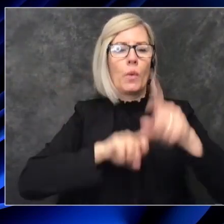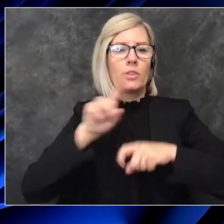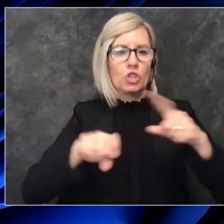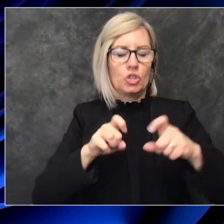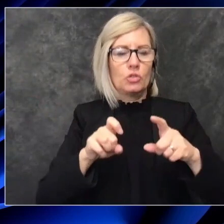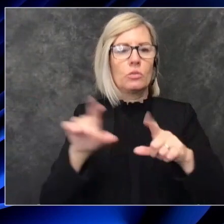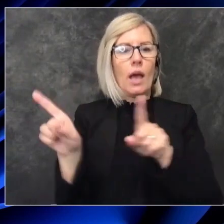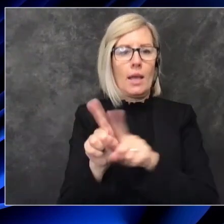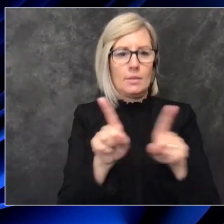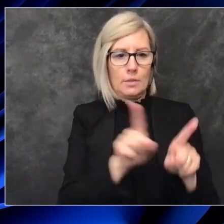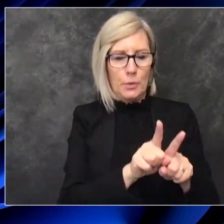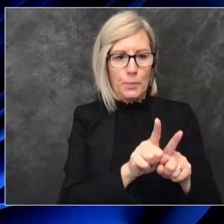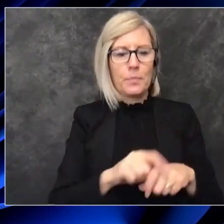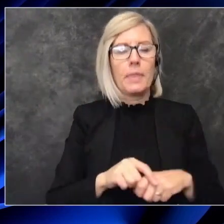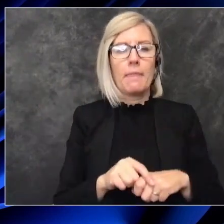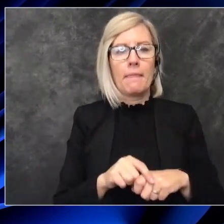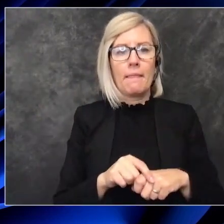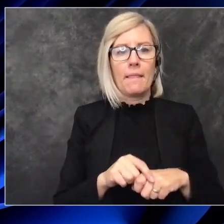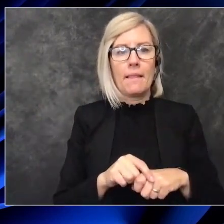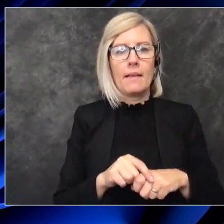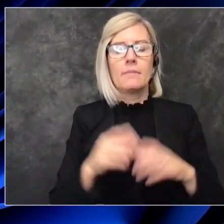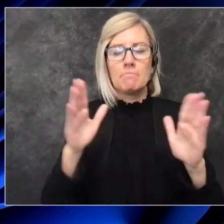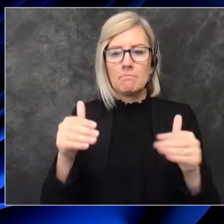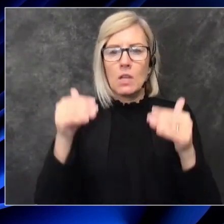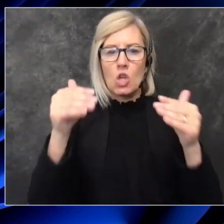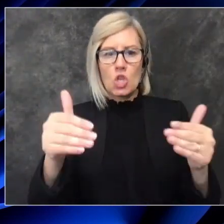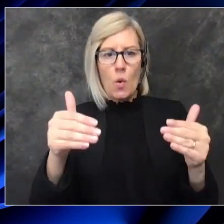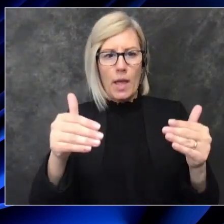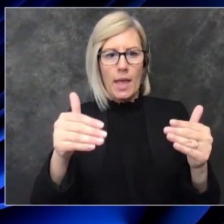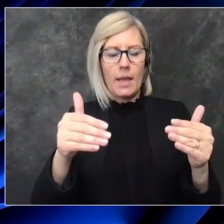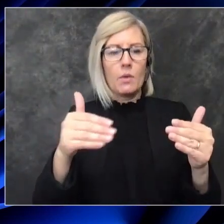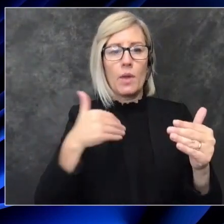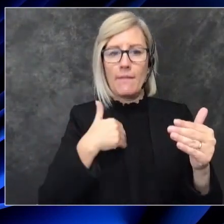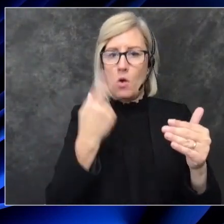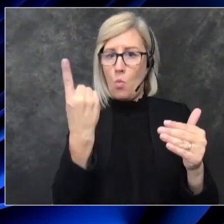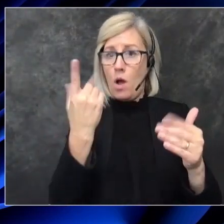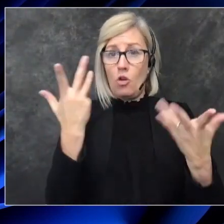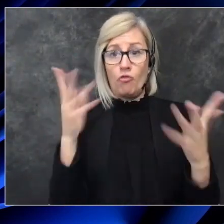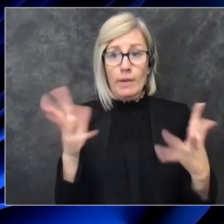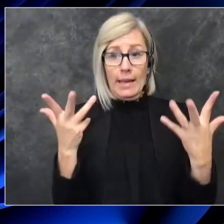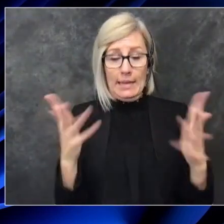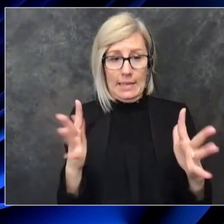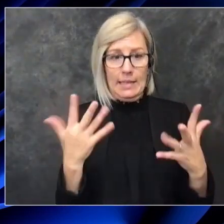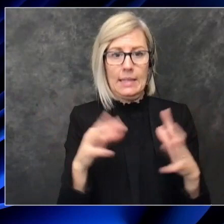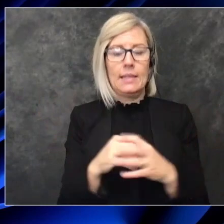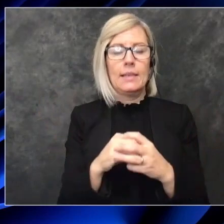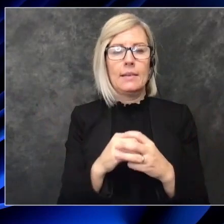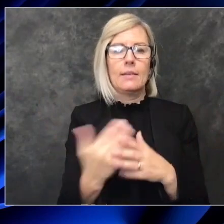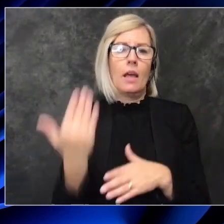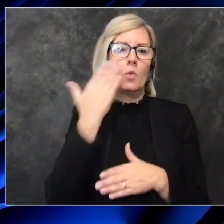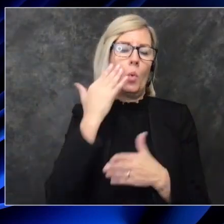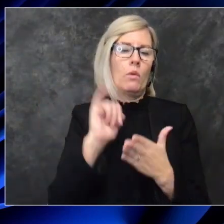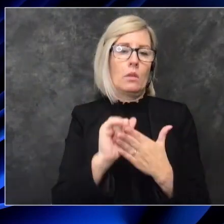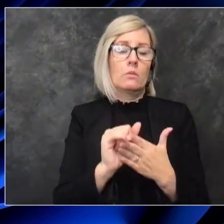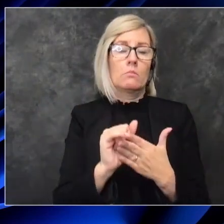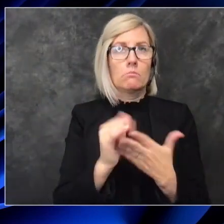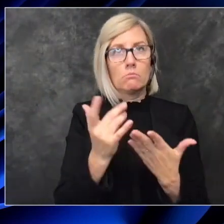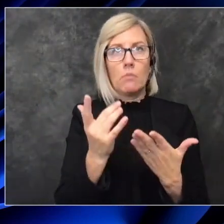but let me go ahead and jump in and we've got one already. And I know this is probably on a lot of folks minds,